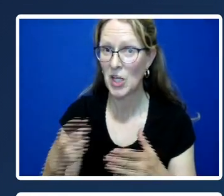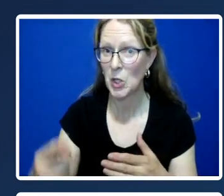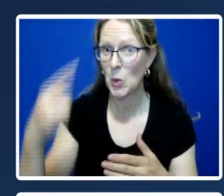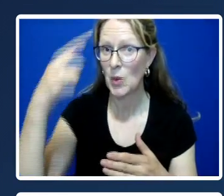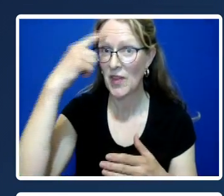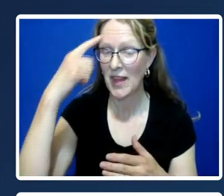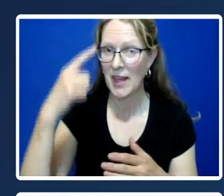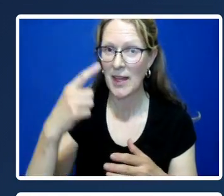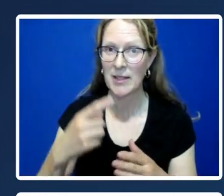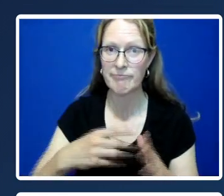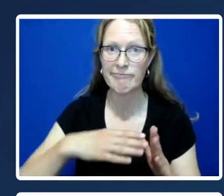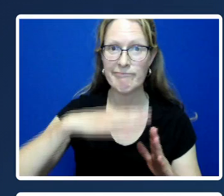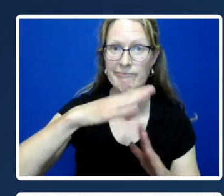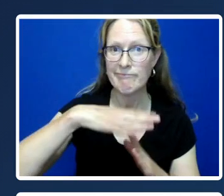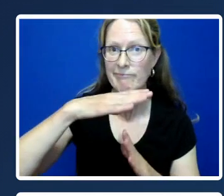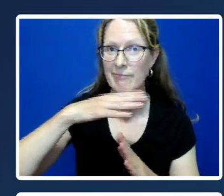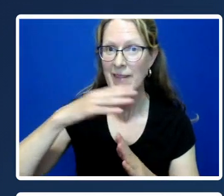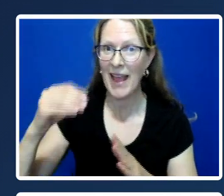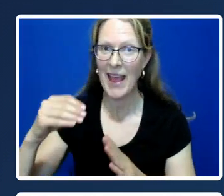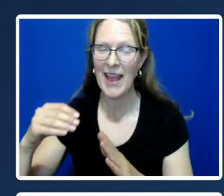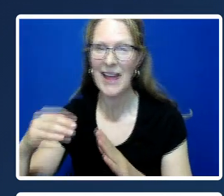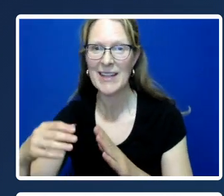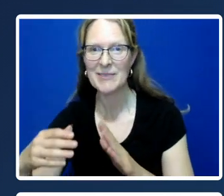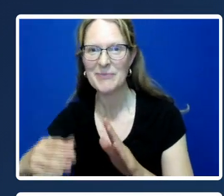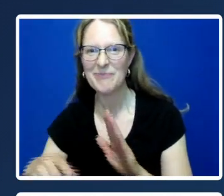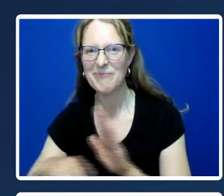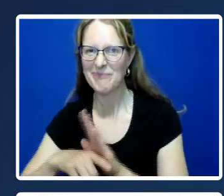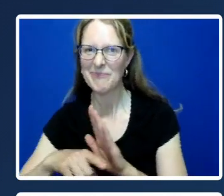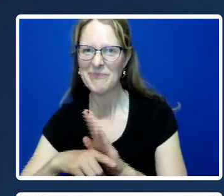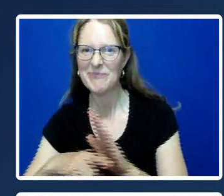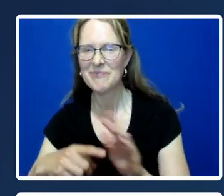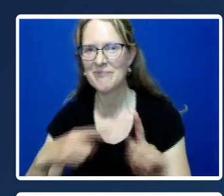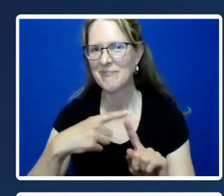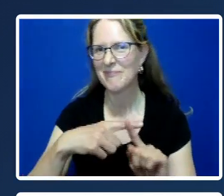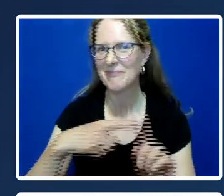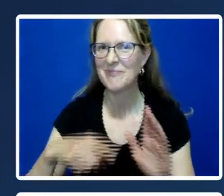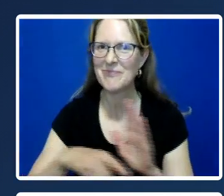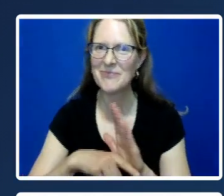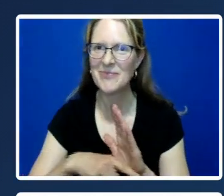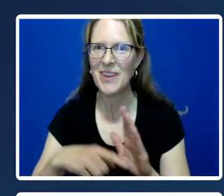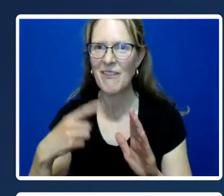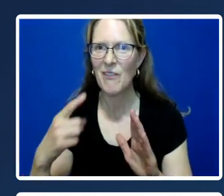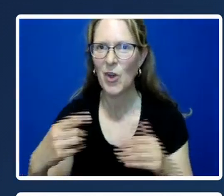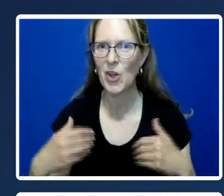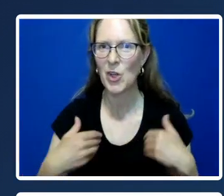question is kind of fun because one of the ways -- the invitation questions are kind of icebreakers